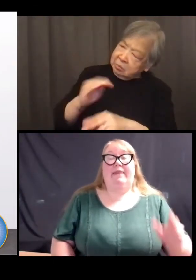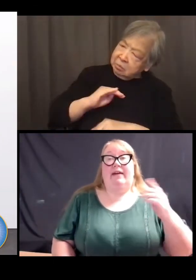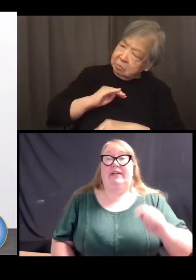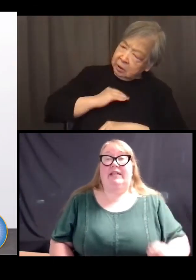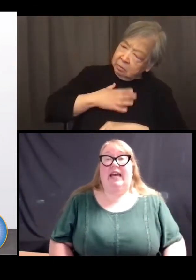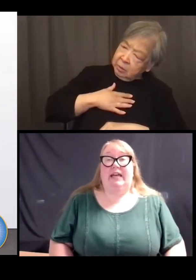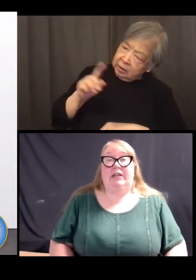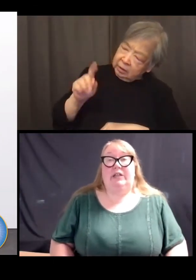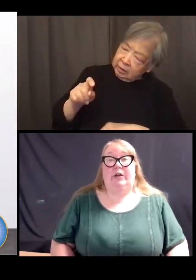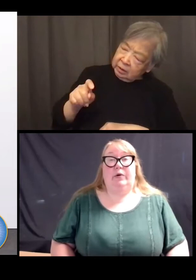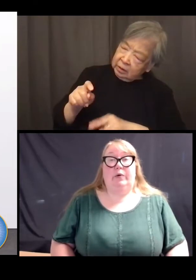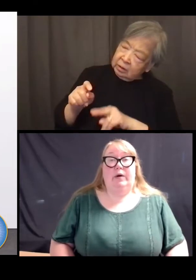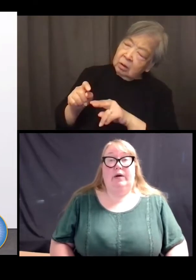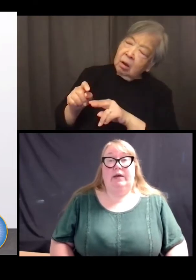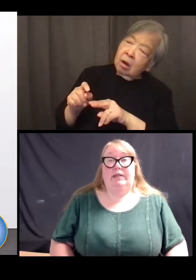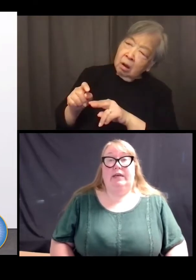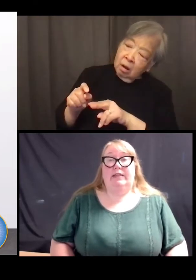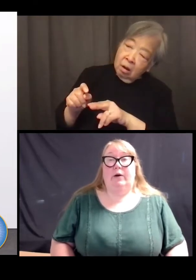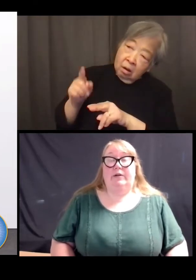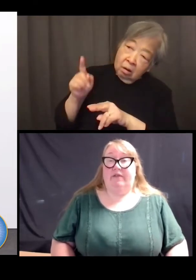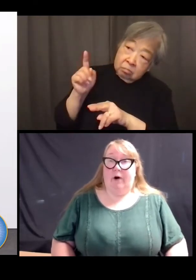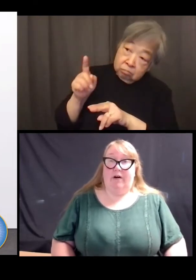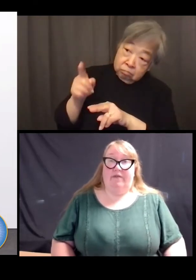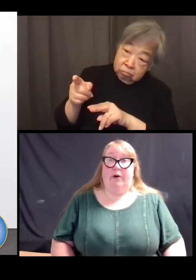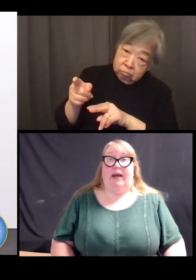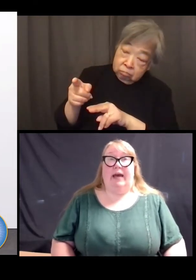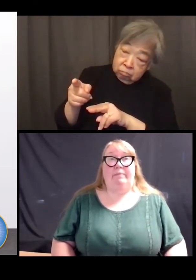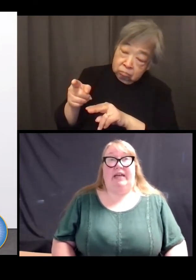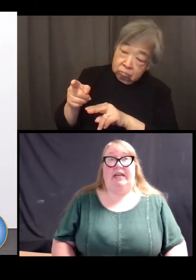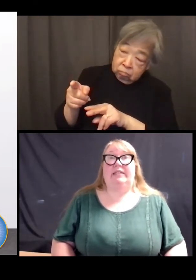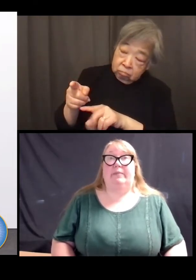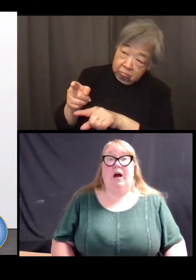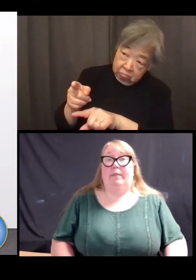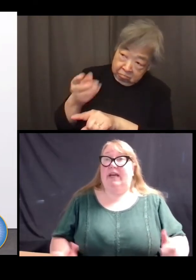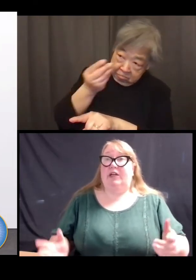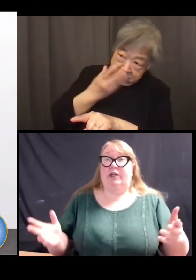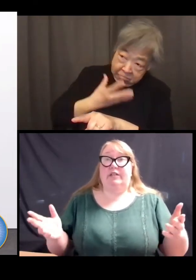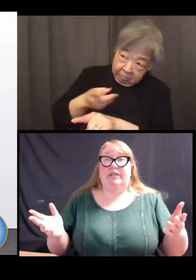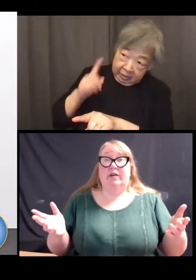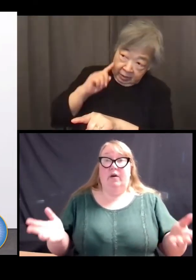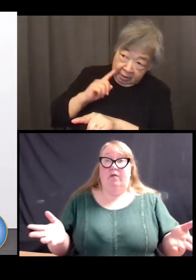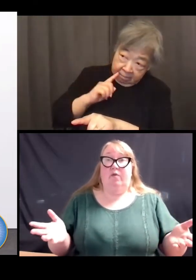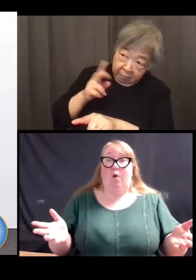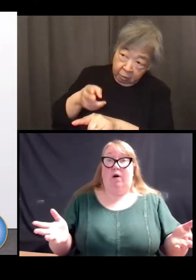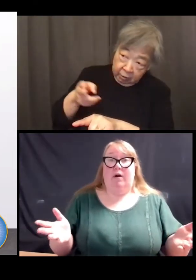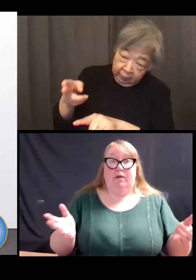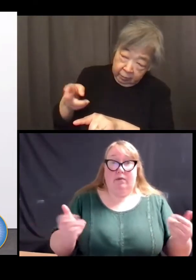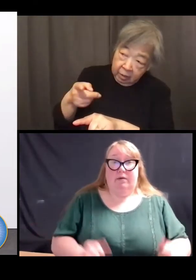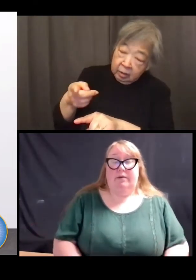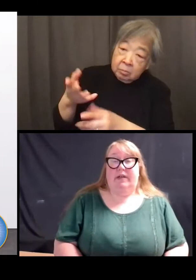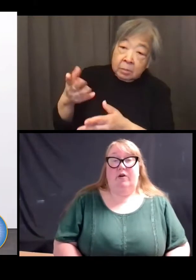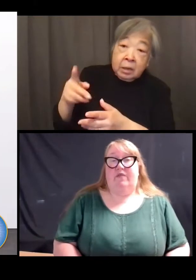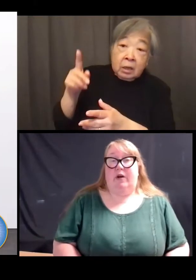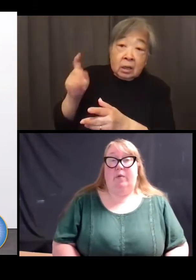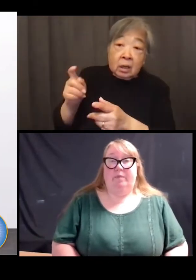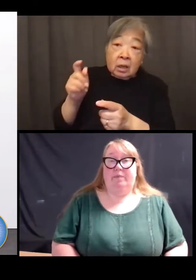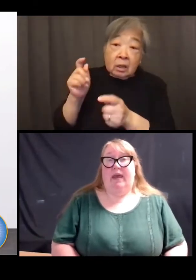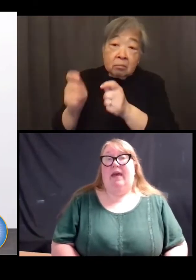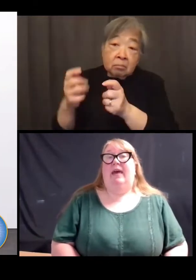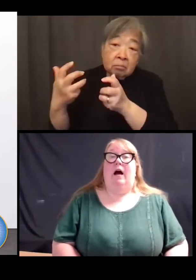they have indicated to you that they are deaf or hard of hearing and might need some accommodations for the interview